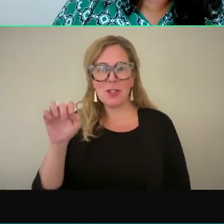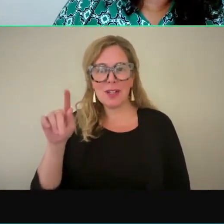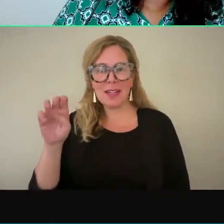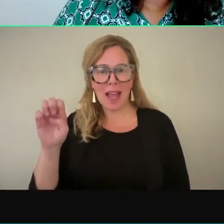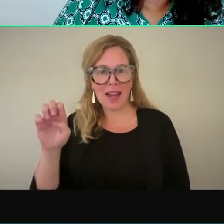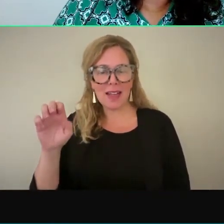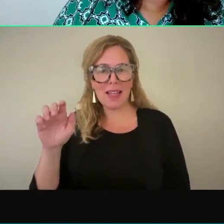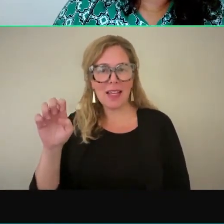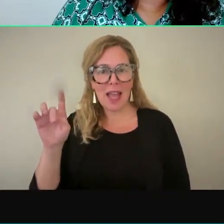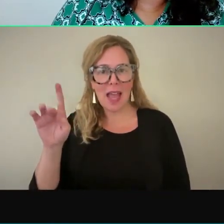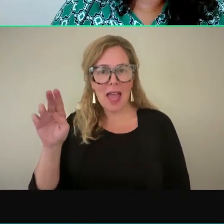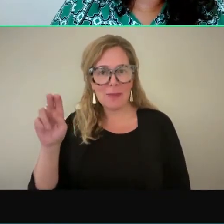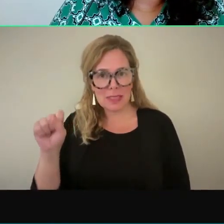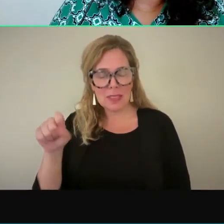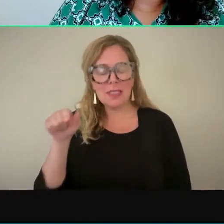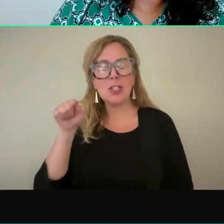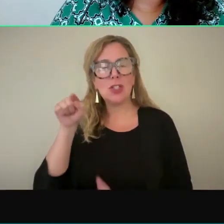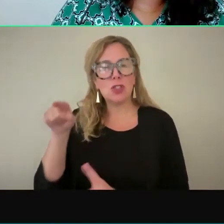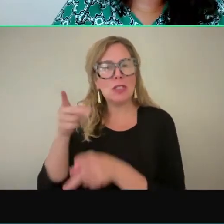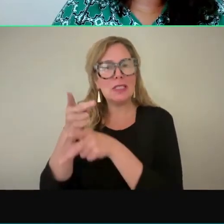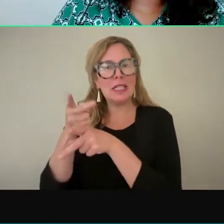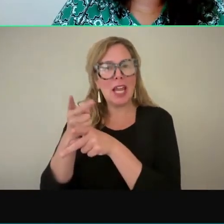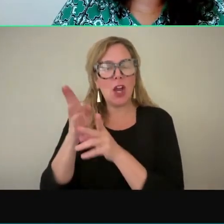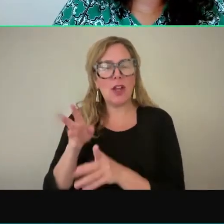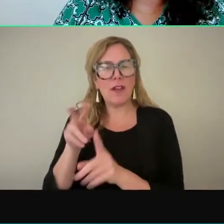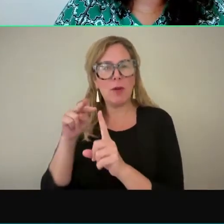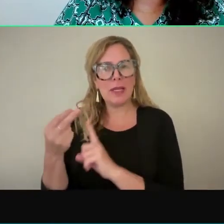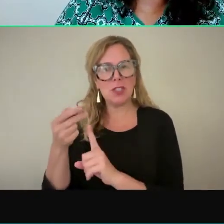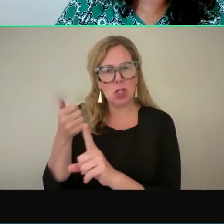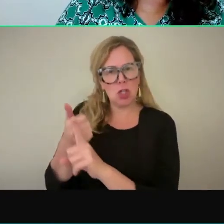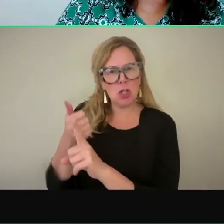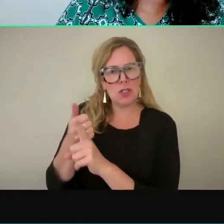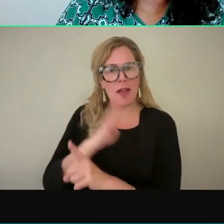Dr. Natali Edmonds is a board-certified geropsychologist and founder of Dementia